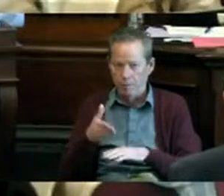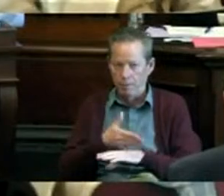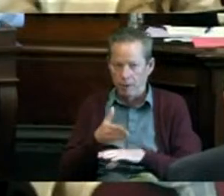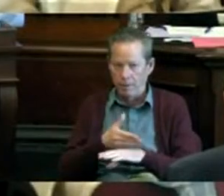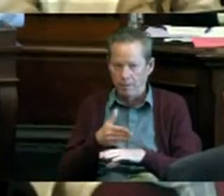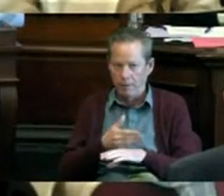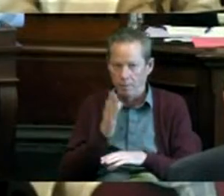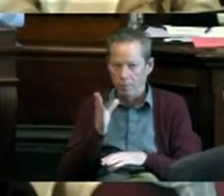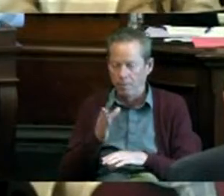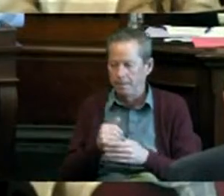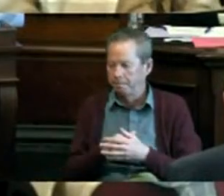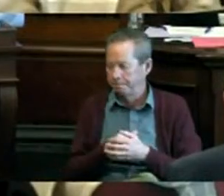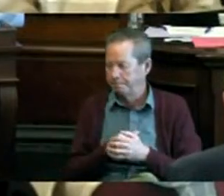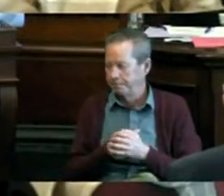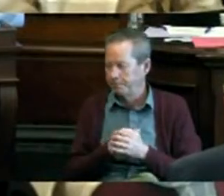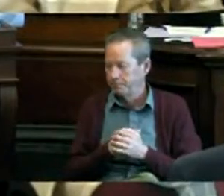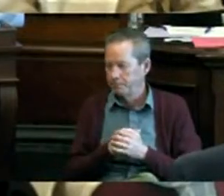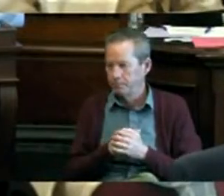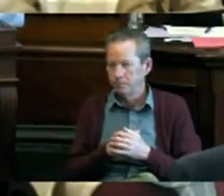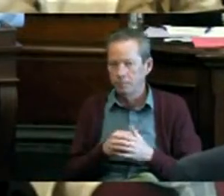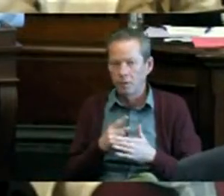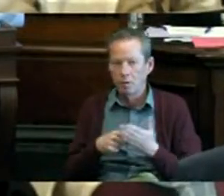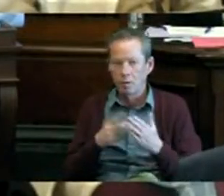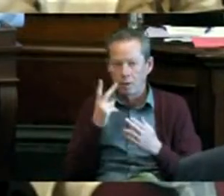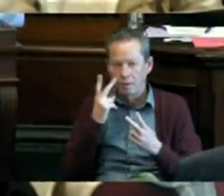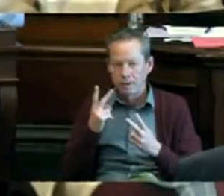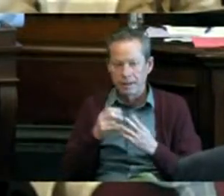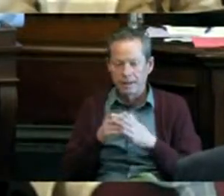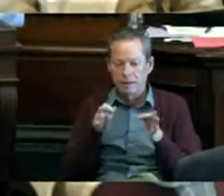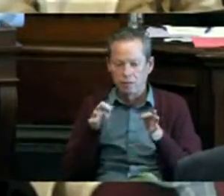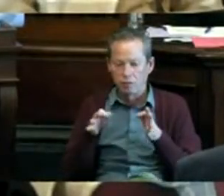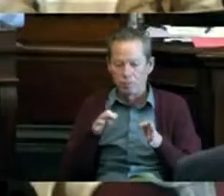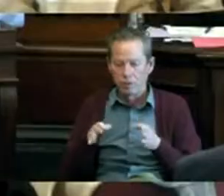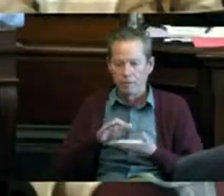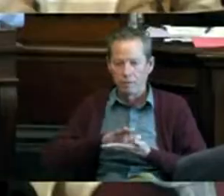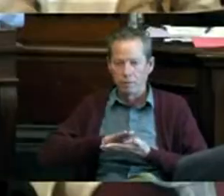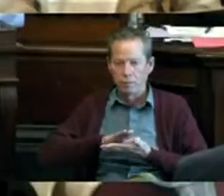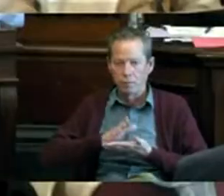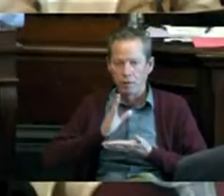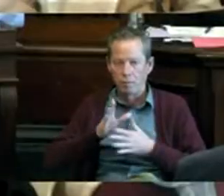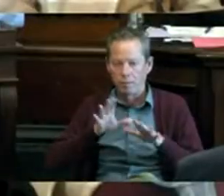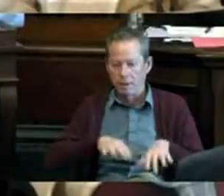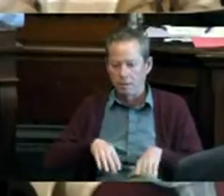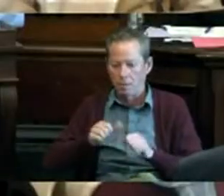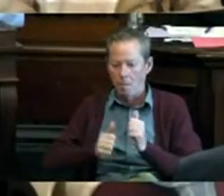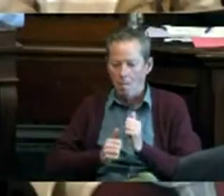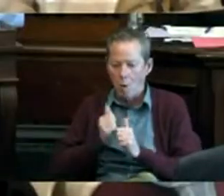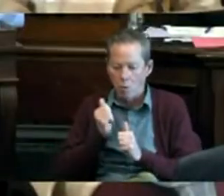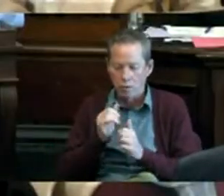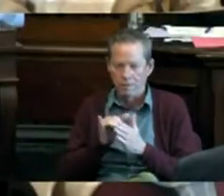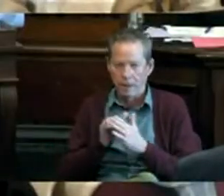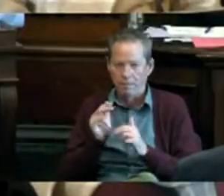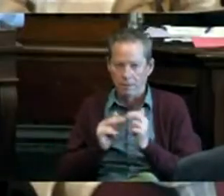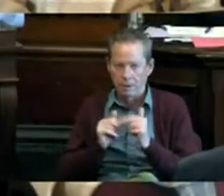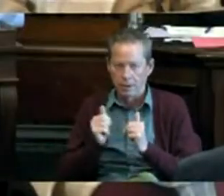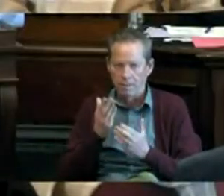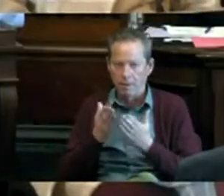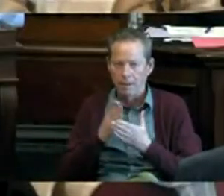the entire facility will be renovated in some fashion. What